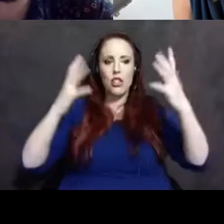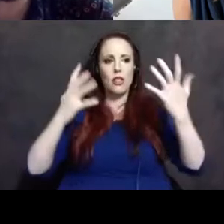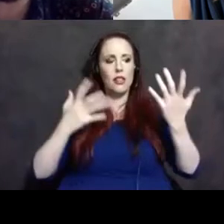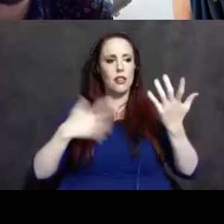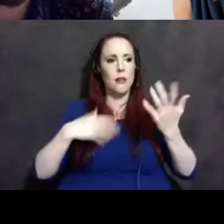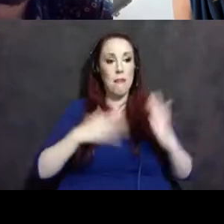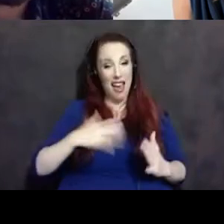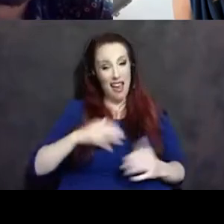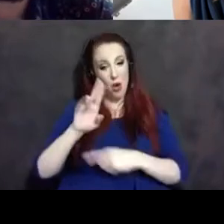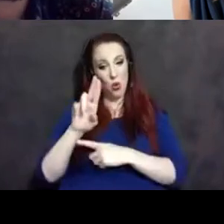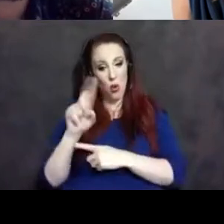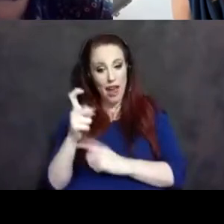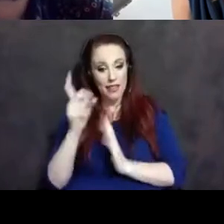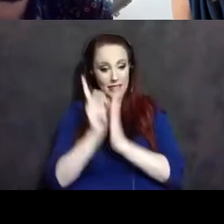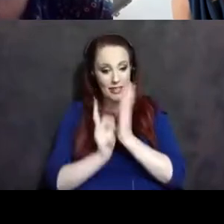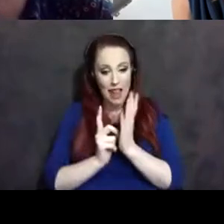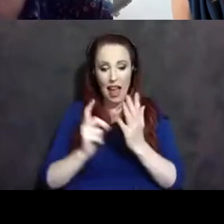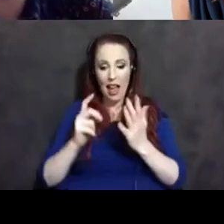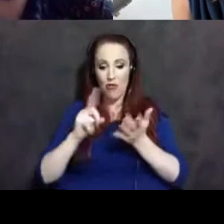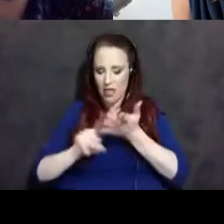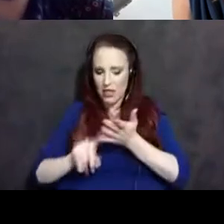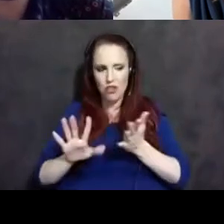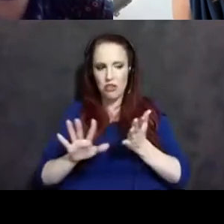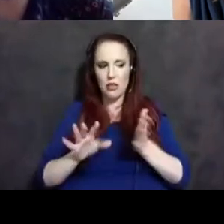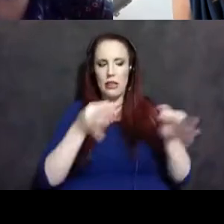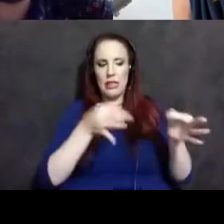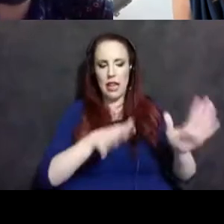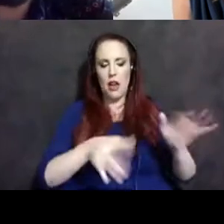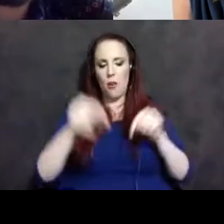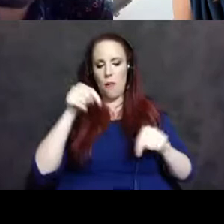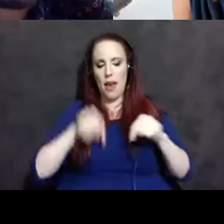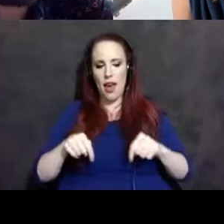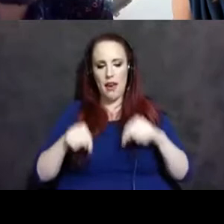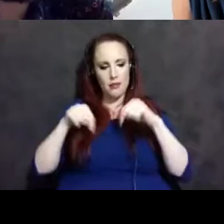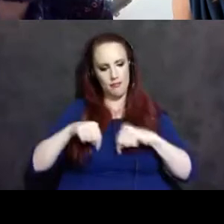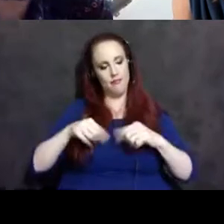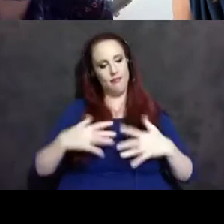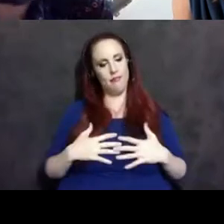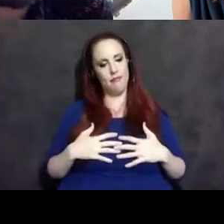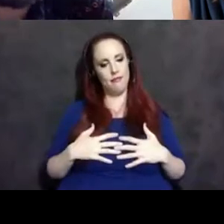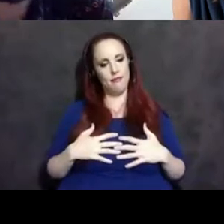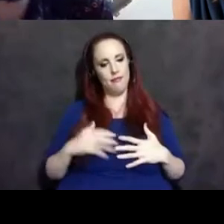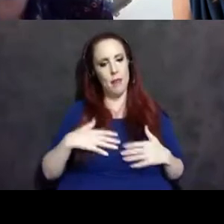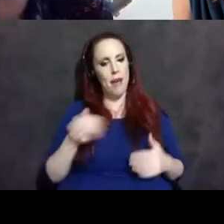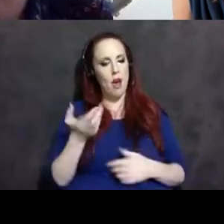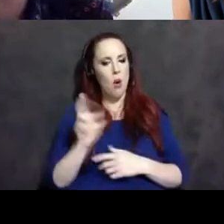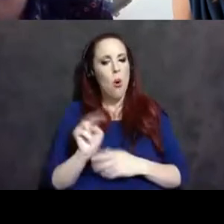research, I decided to go into bringing that as my own skills I can actually bring for